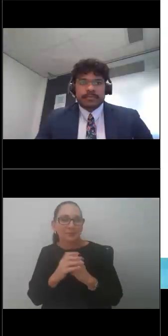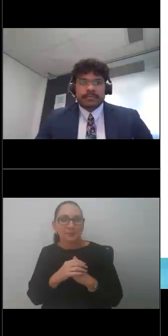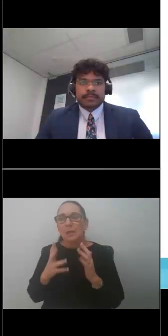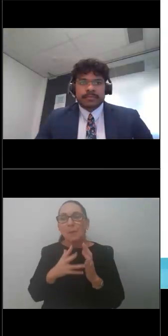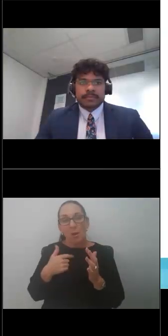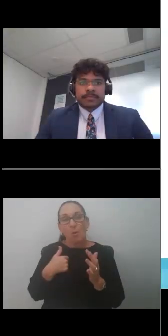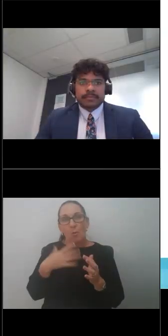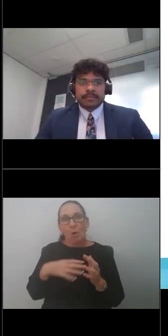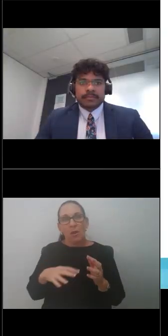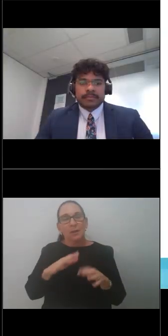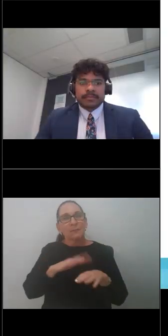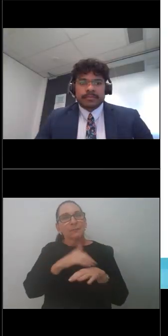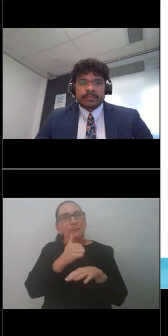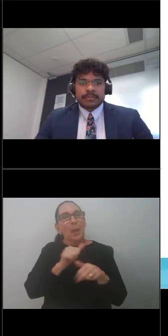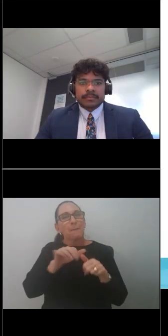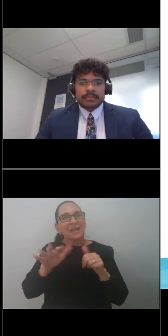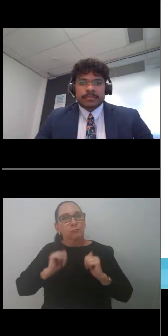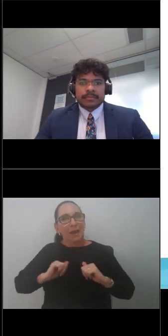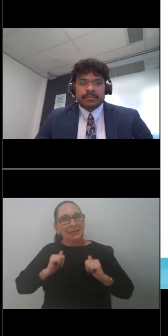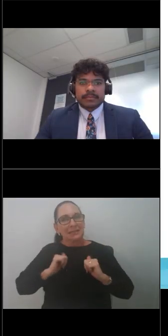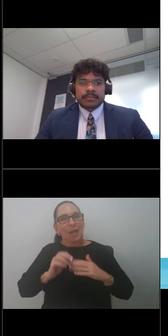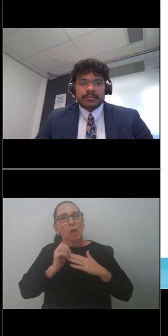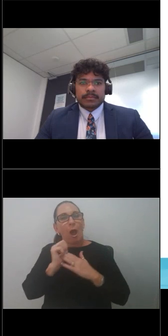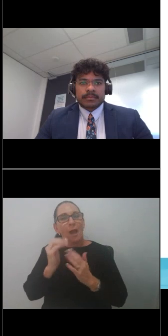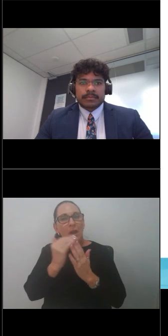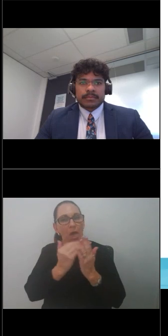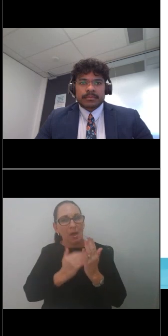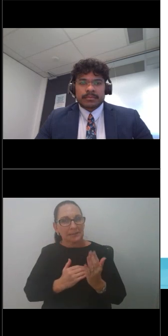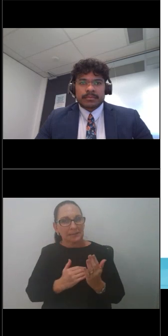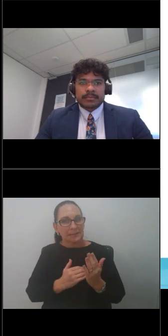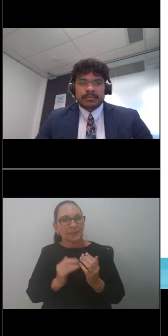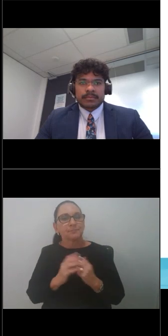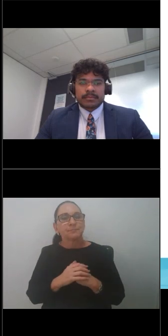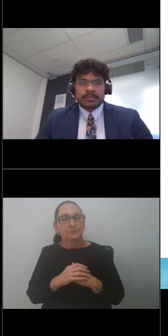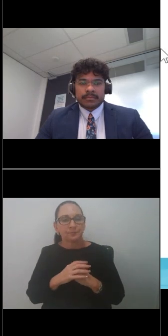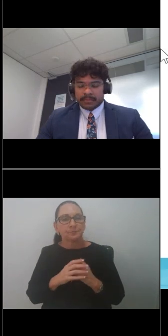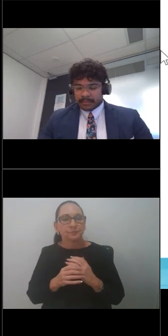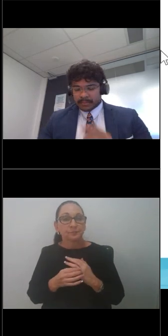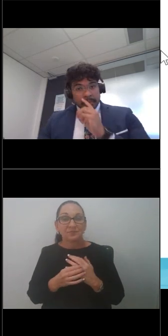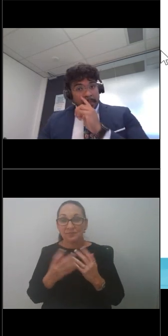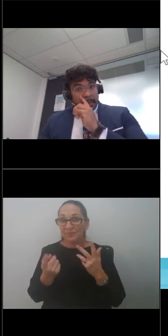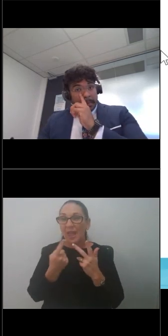slide there that I have see no okay so one of the other things I also find is when I do information